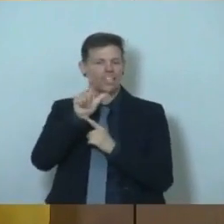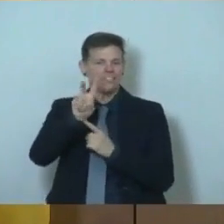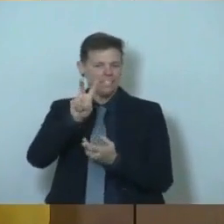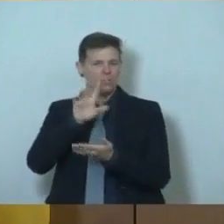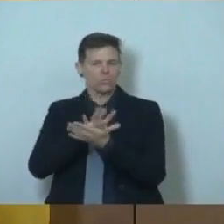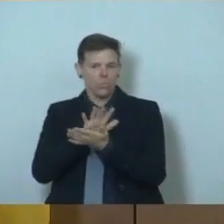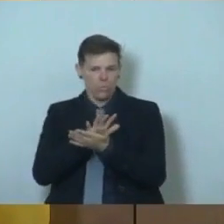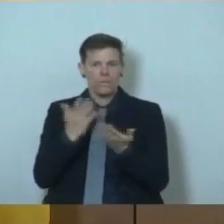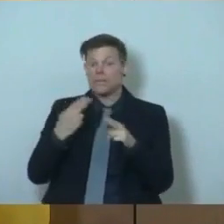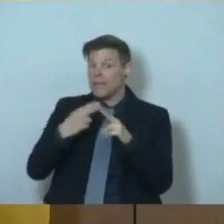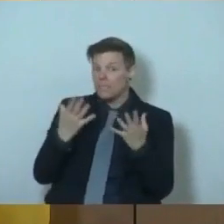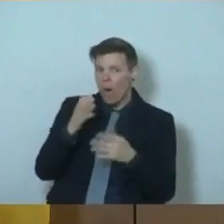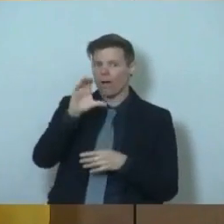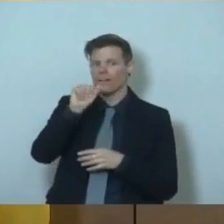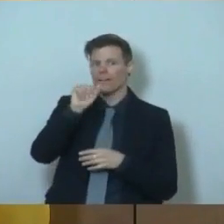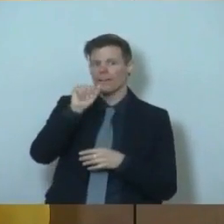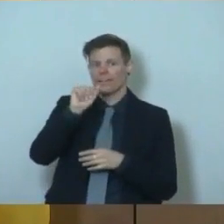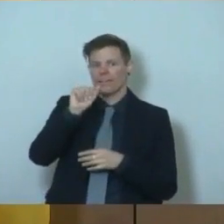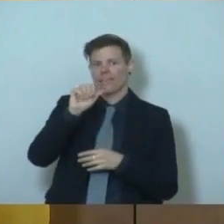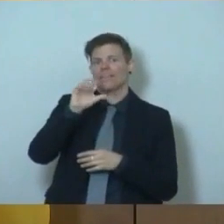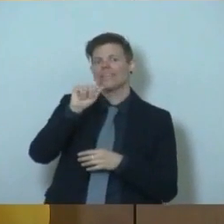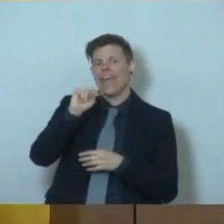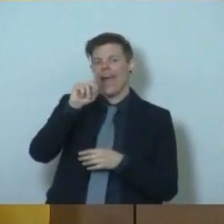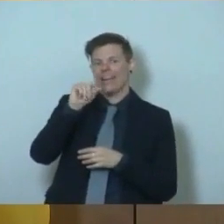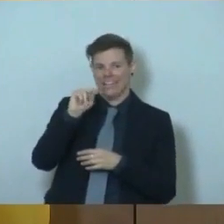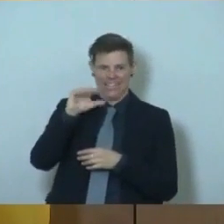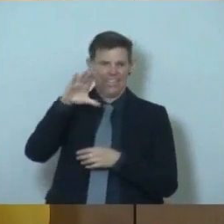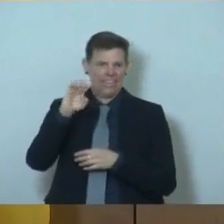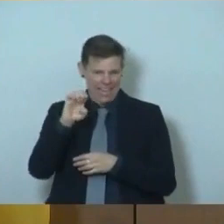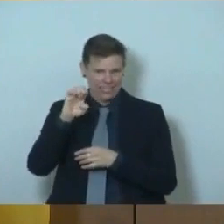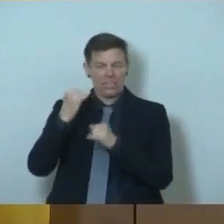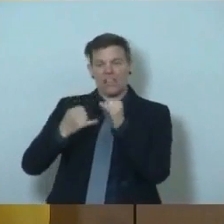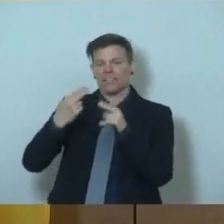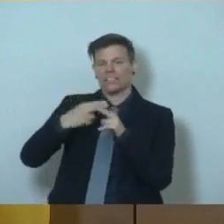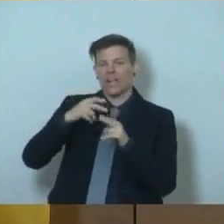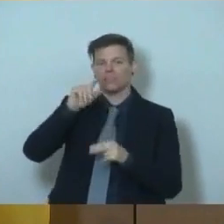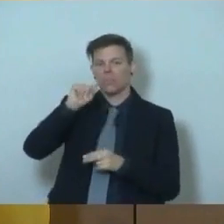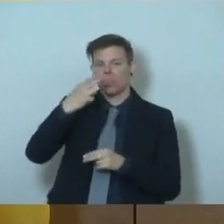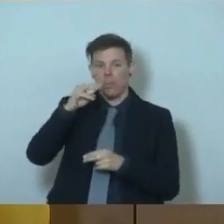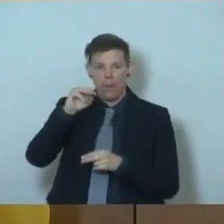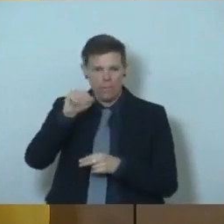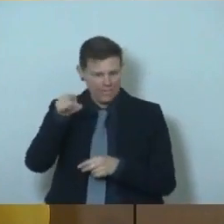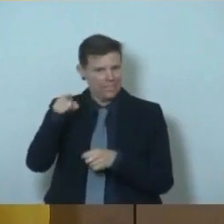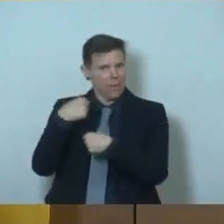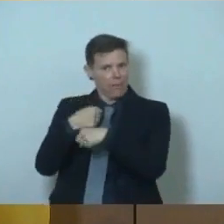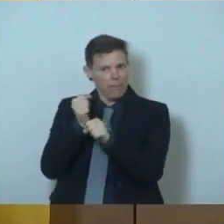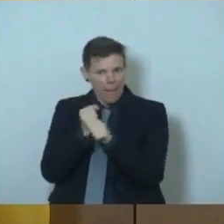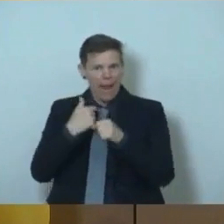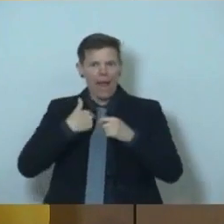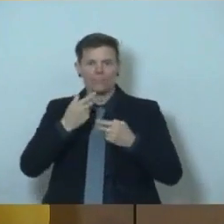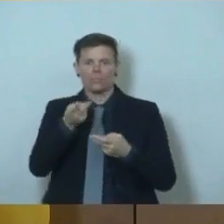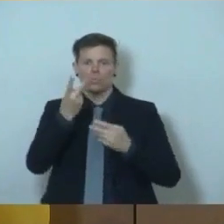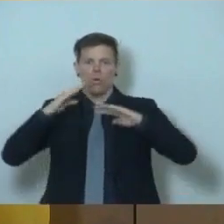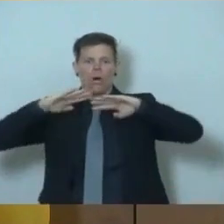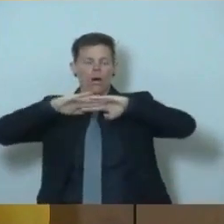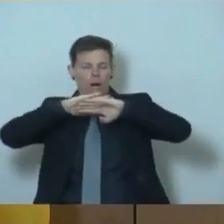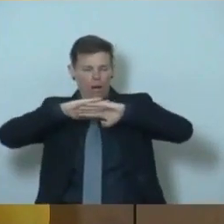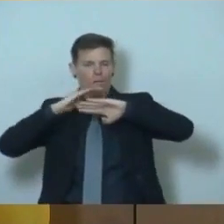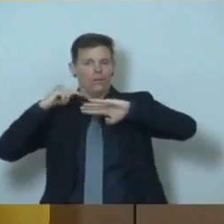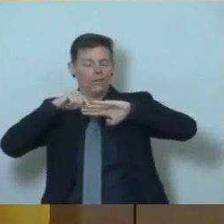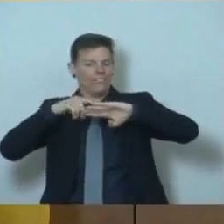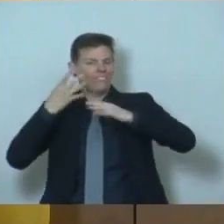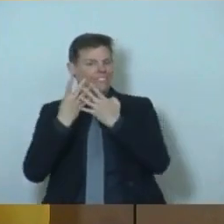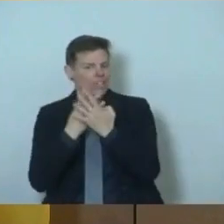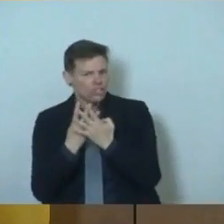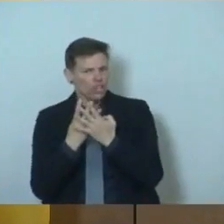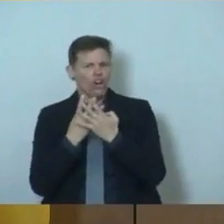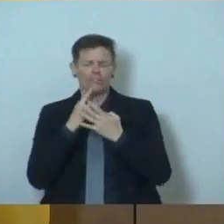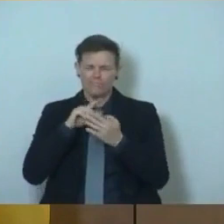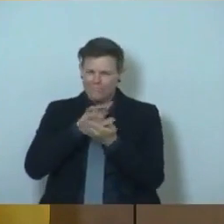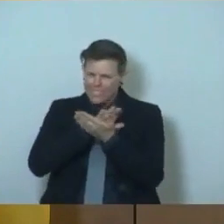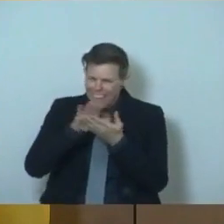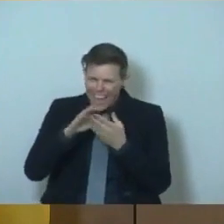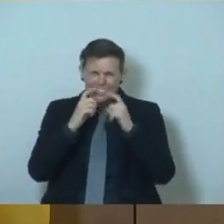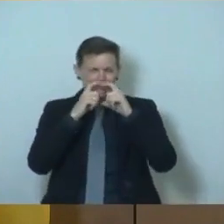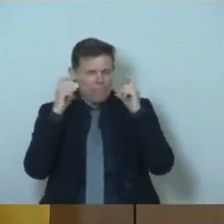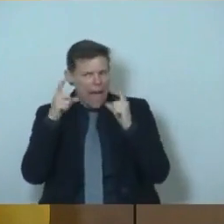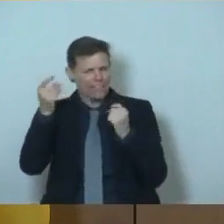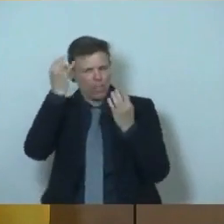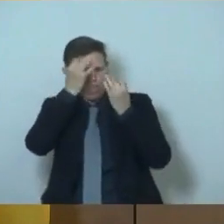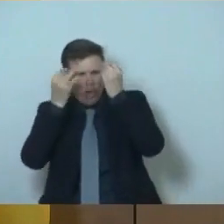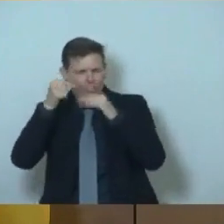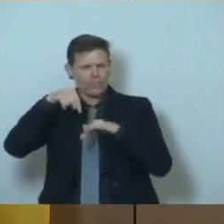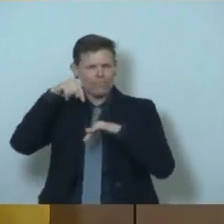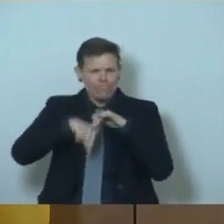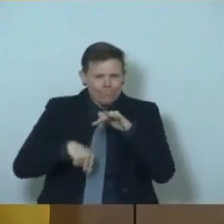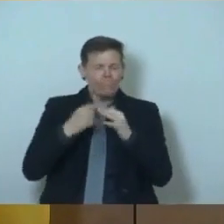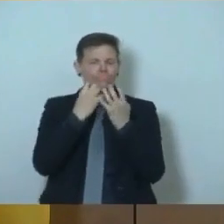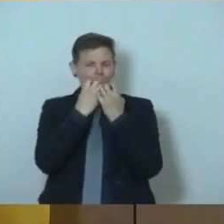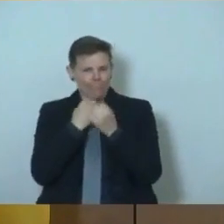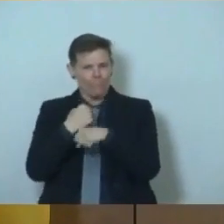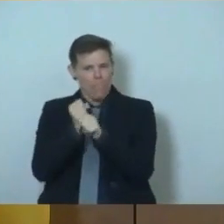THIS IS MADE BUY A TEACHER WEST LAS VEGAS HER NAME IS KANSAS THOMAS AND CANDACE, IT HAS A PLACE FOR A FILTER, IT IS INCREDIBLY THOUGHTFUL AND MEANINGFUL PRODUCT AND VERY